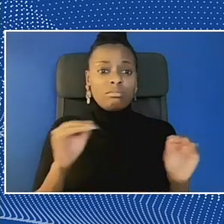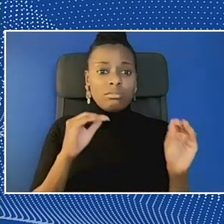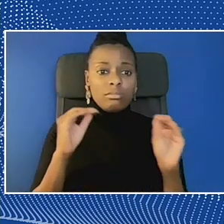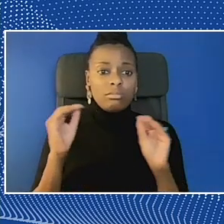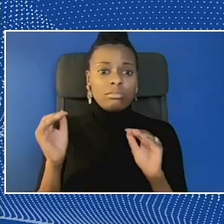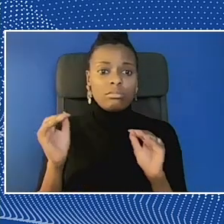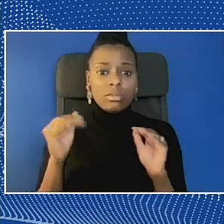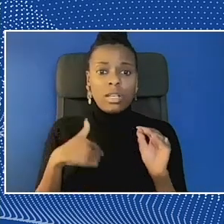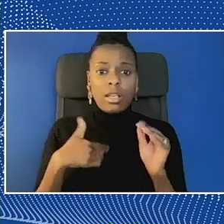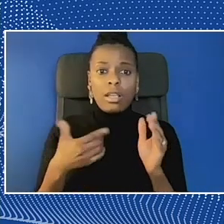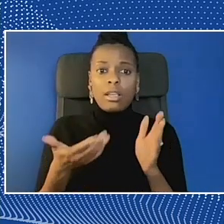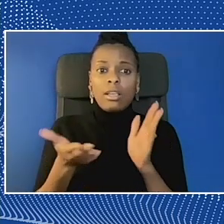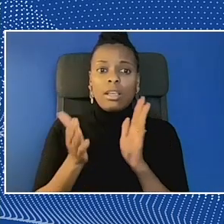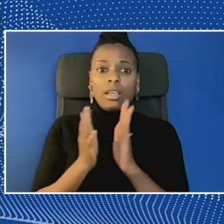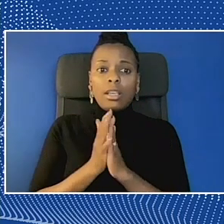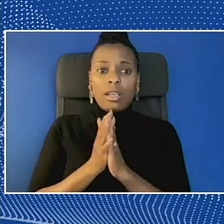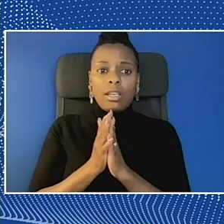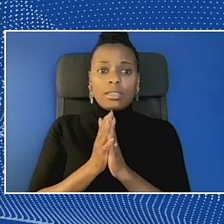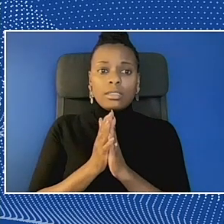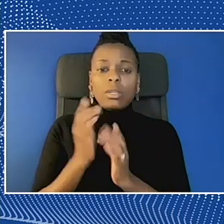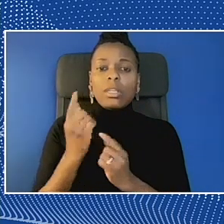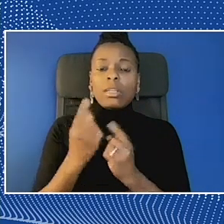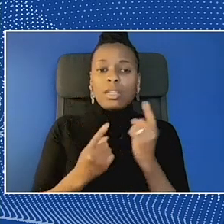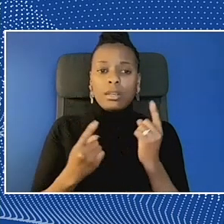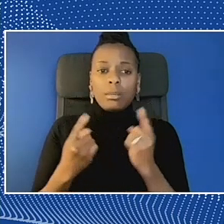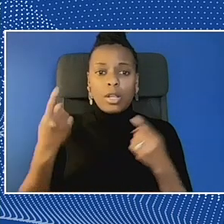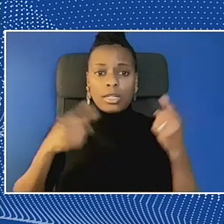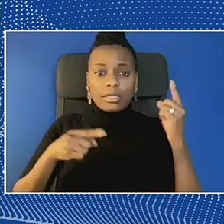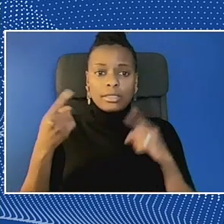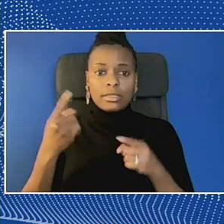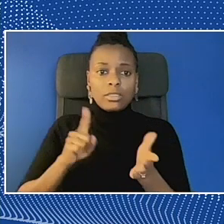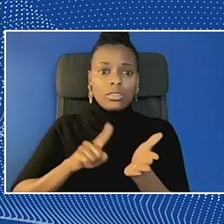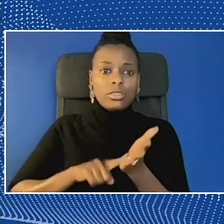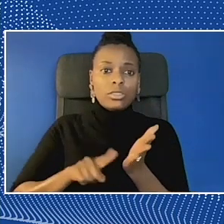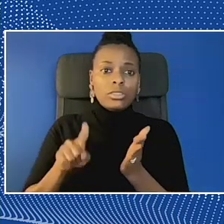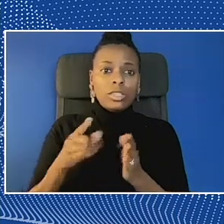ask that we consider a consensus check before the lunch hour.